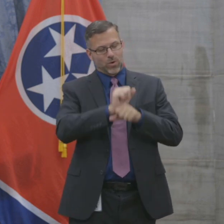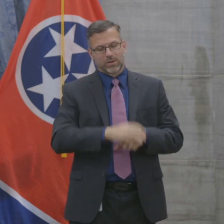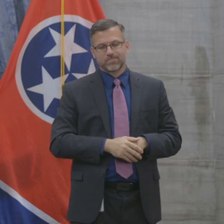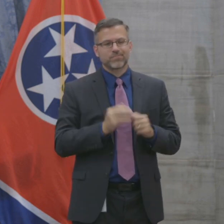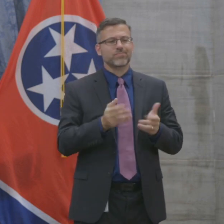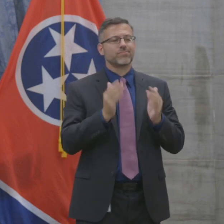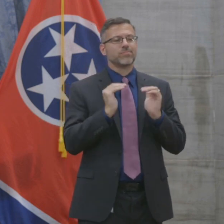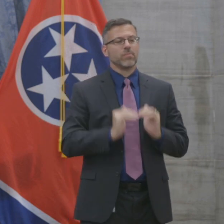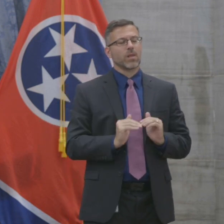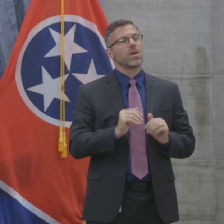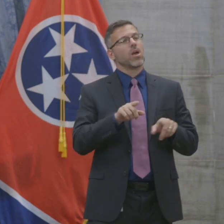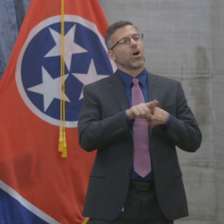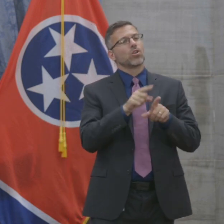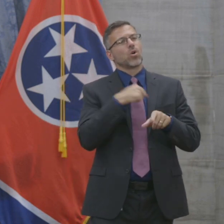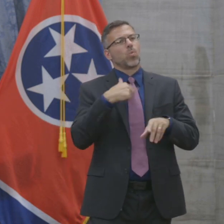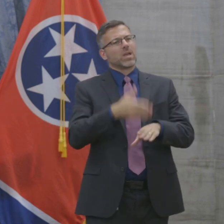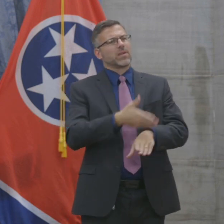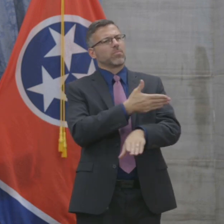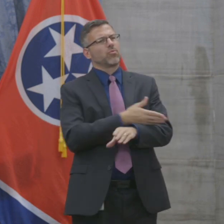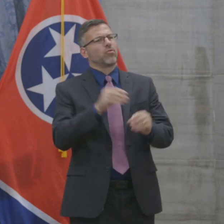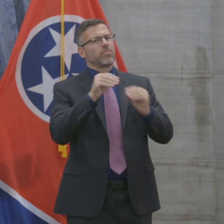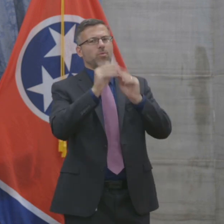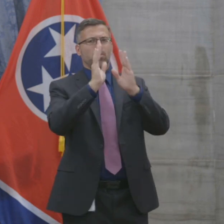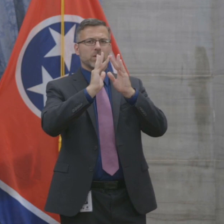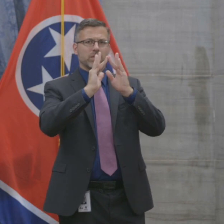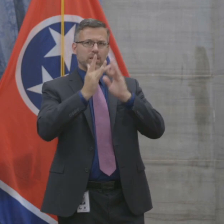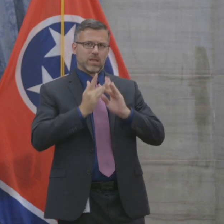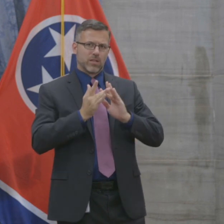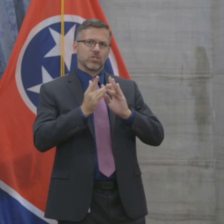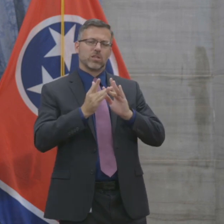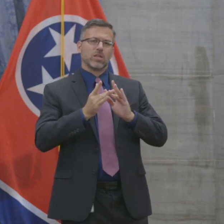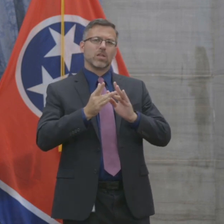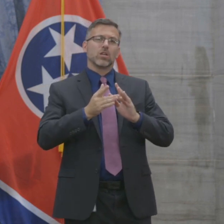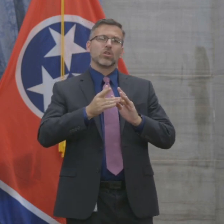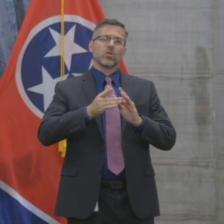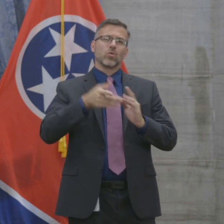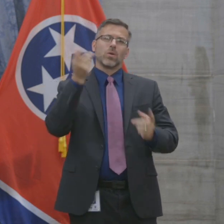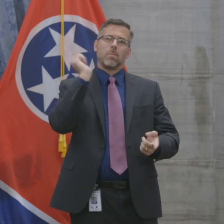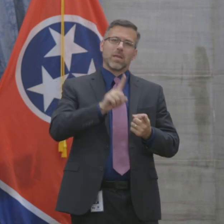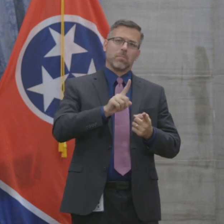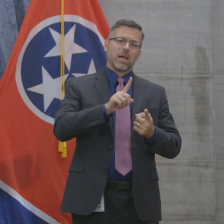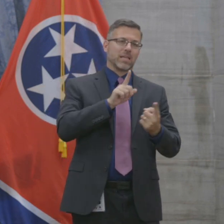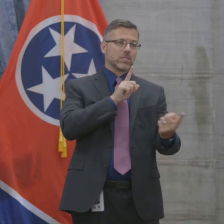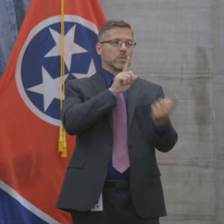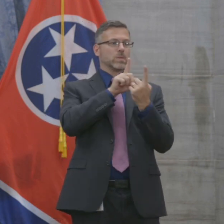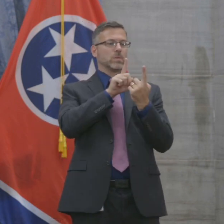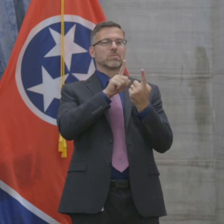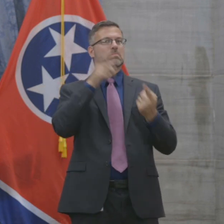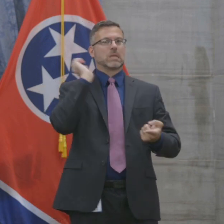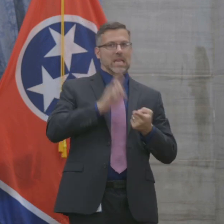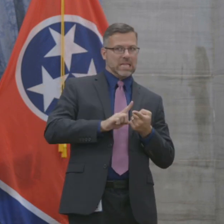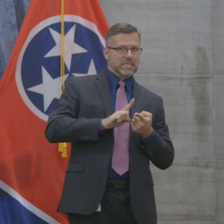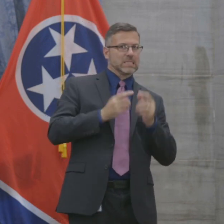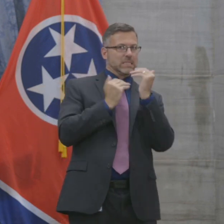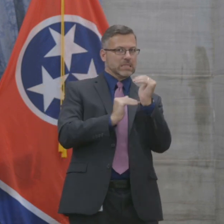inside Tennessee, we have a full network of individuals that have disabilities all across the State of Tennessee that are looking for gainful employment.